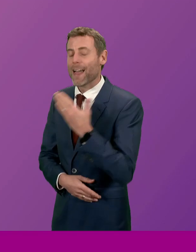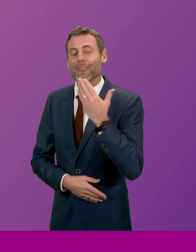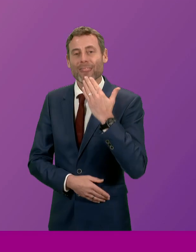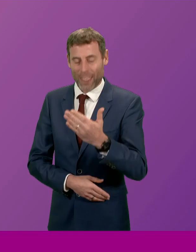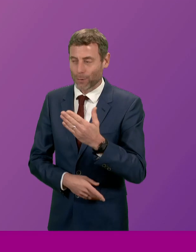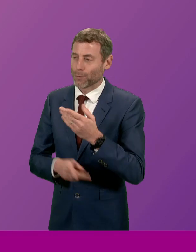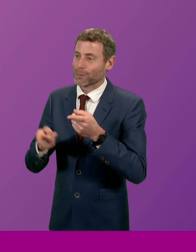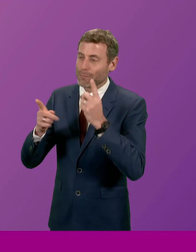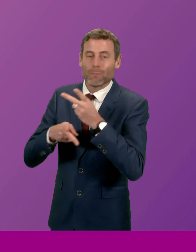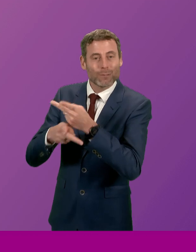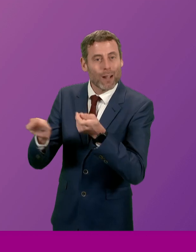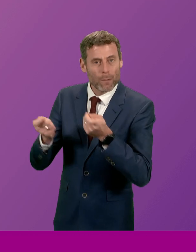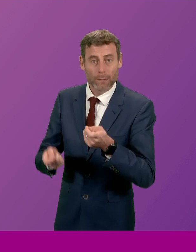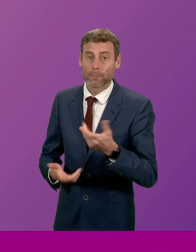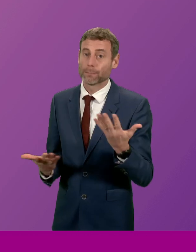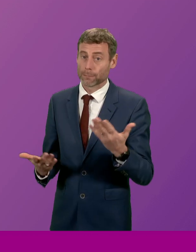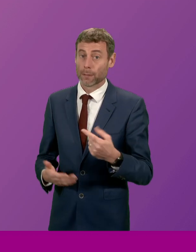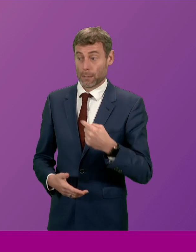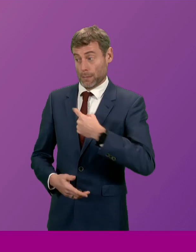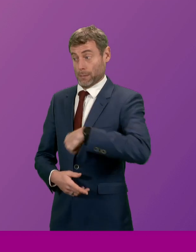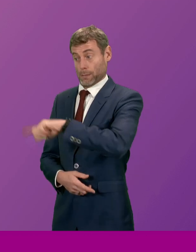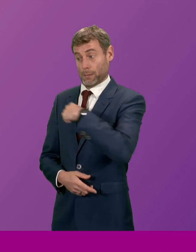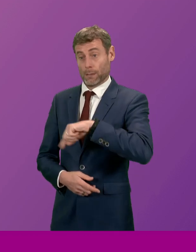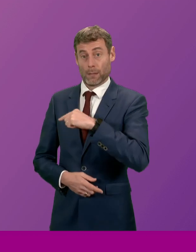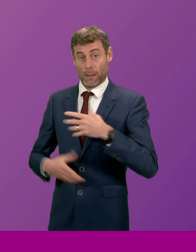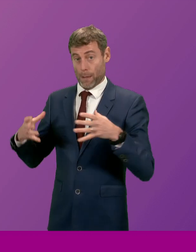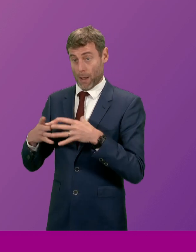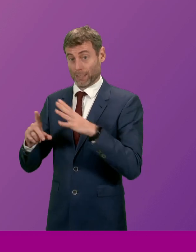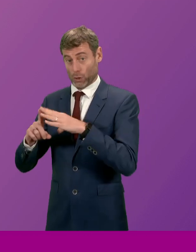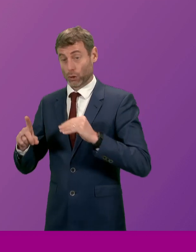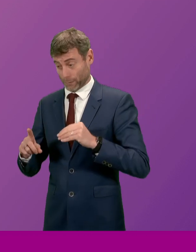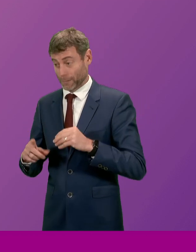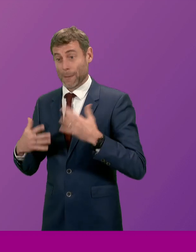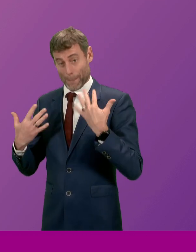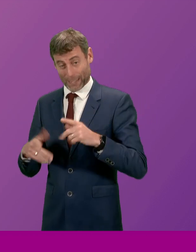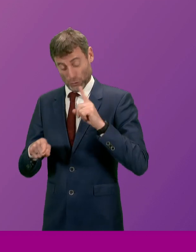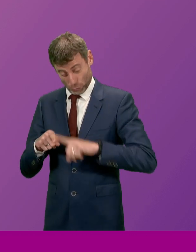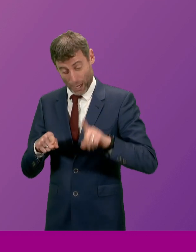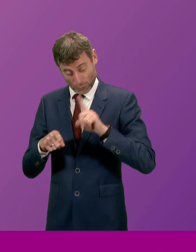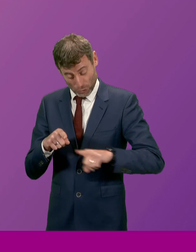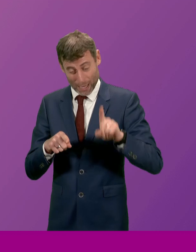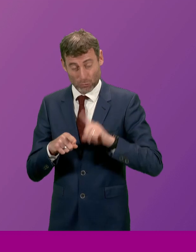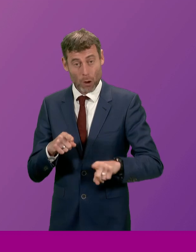Despite sustained efforts by my party, Scotland’s Parliament does not want to talk about a case that